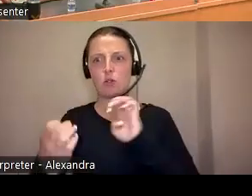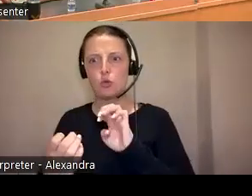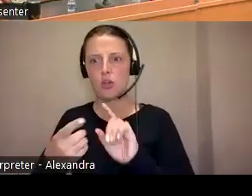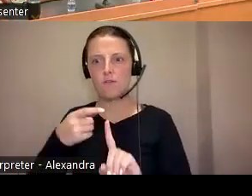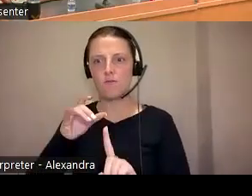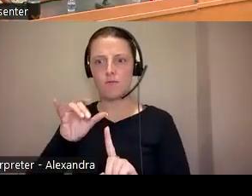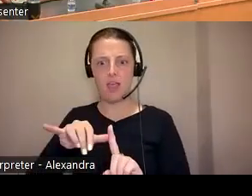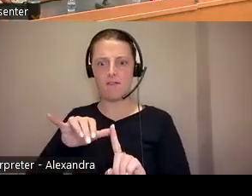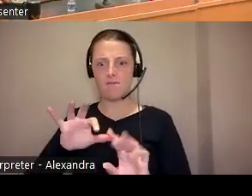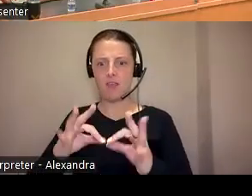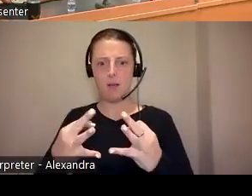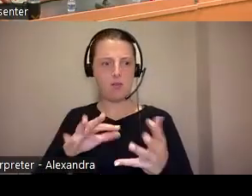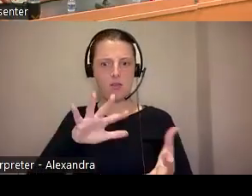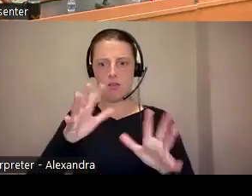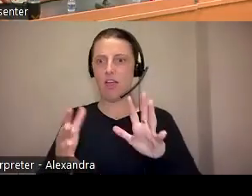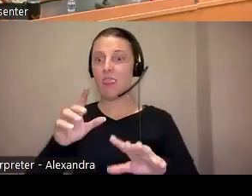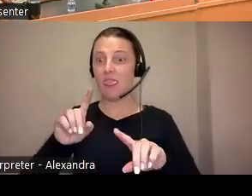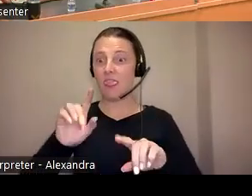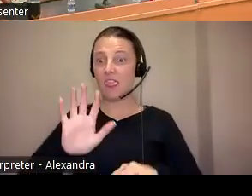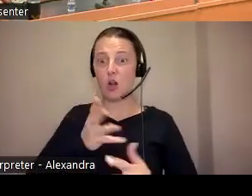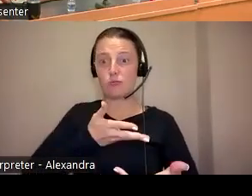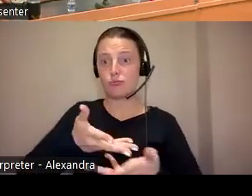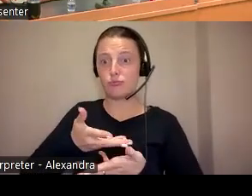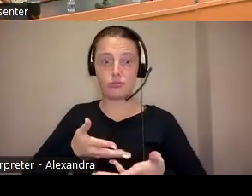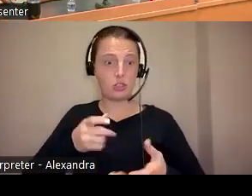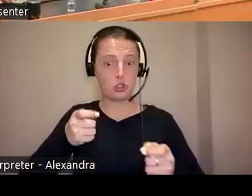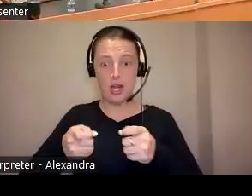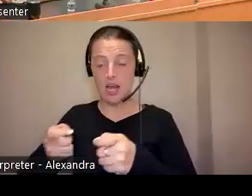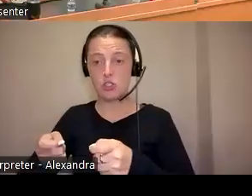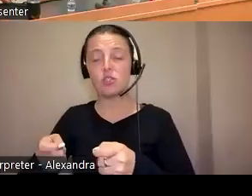behind them has been absolutely beautiful. Um, I've got a mom who's dealing with some uh special